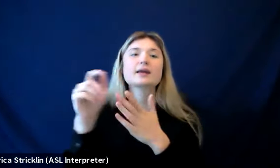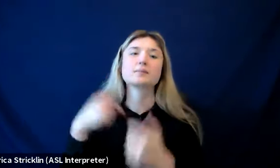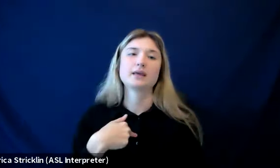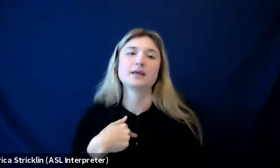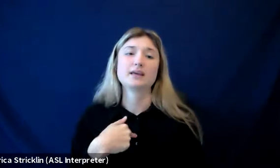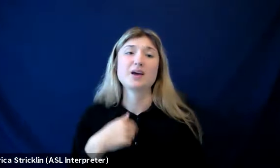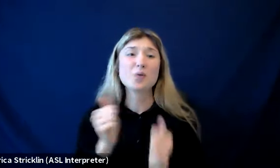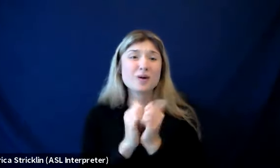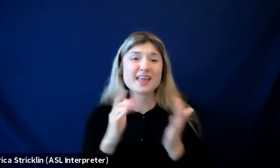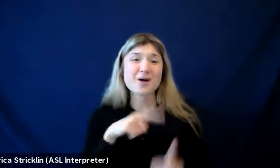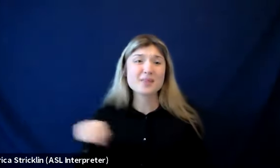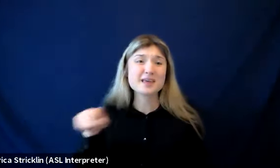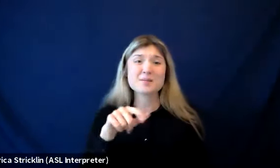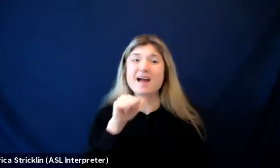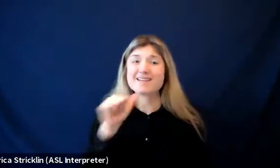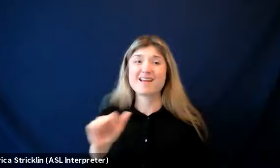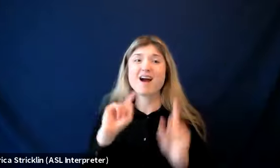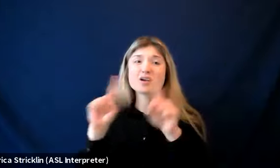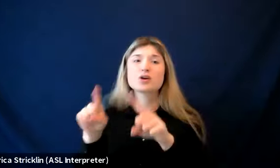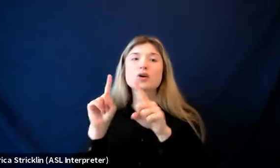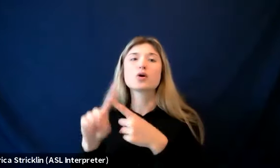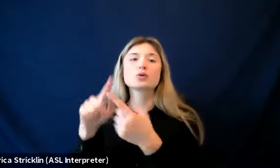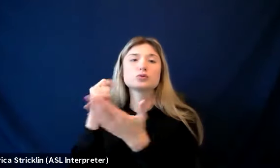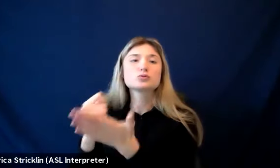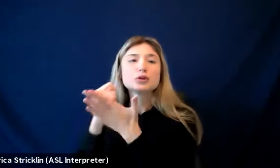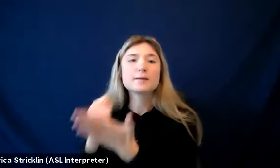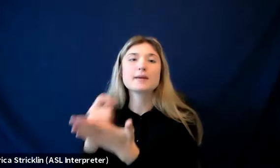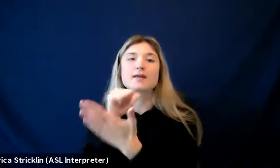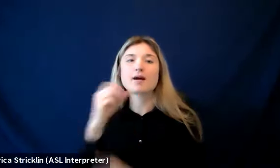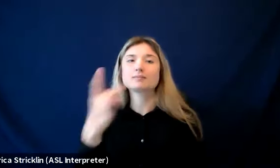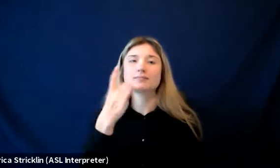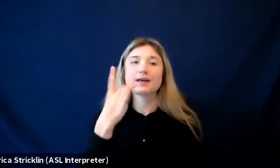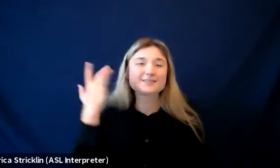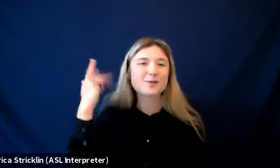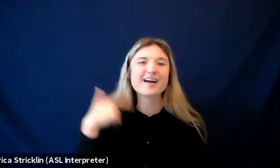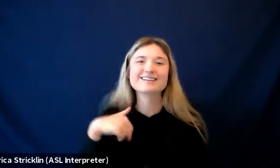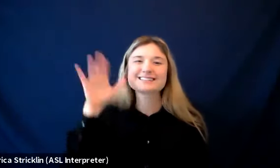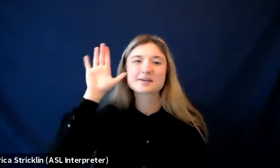I don't think I would have made my treatments I wouldn't have been able to take my meds because I was stubborn, I would have.